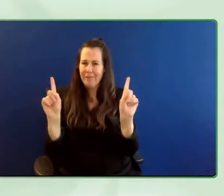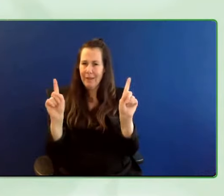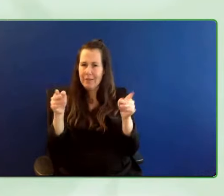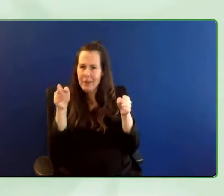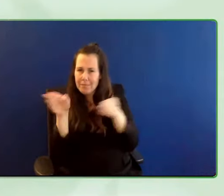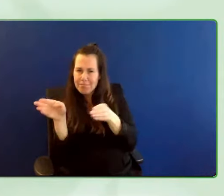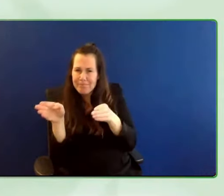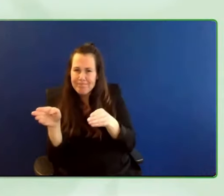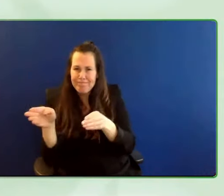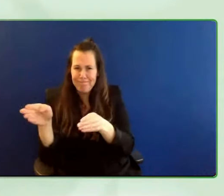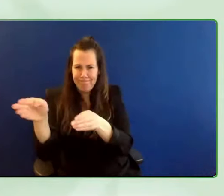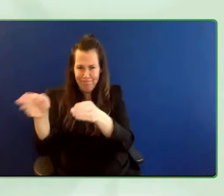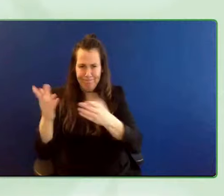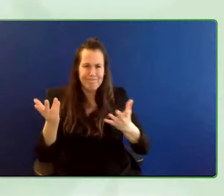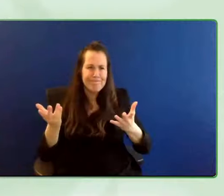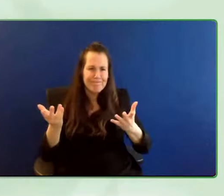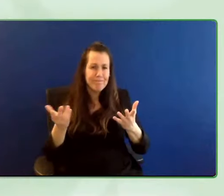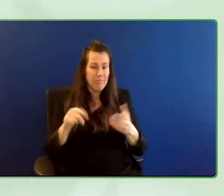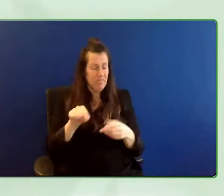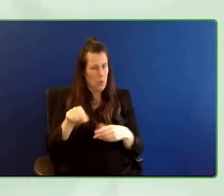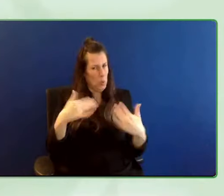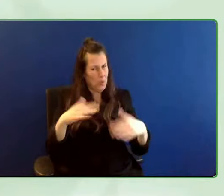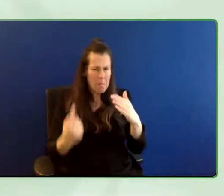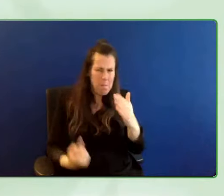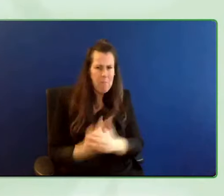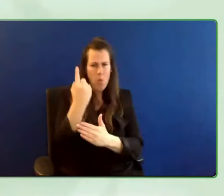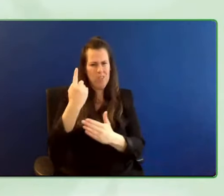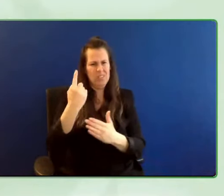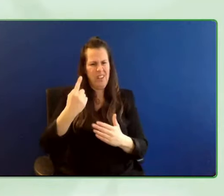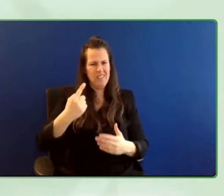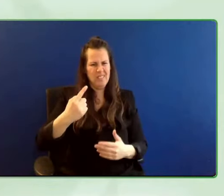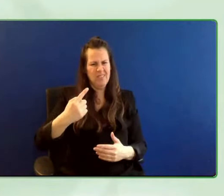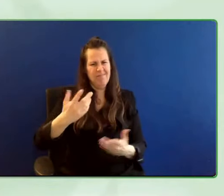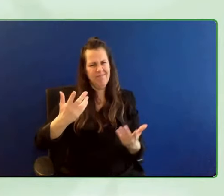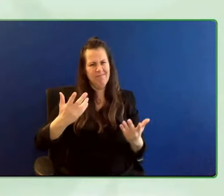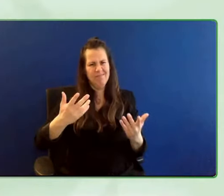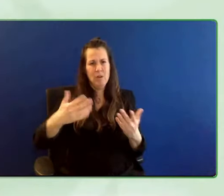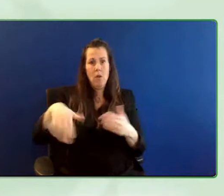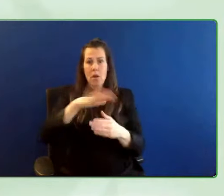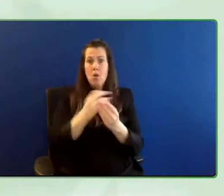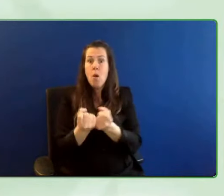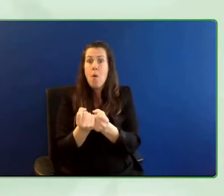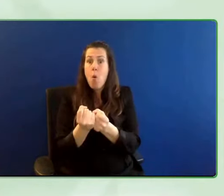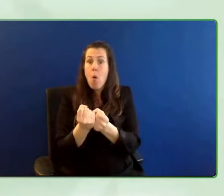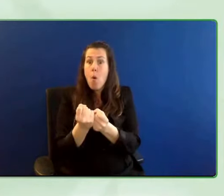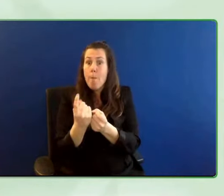So, a lot of work to be done, but certainly a lot of great opportunities. I agree with you completely.